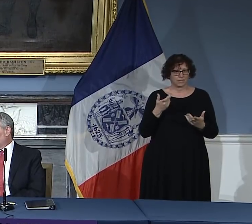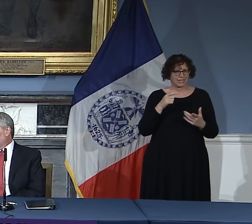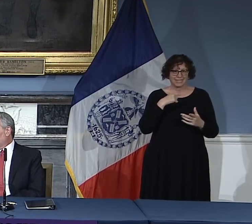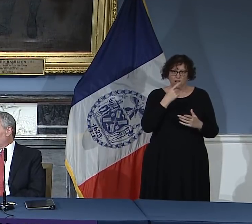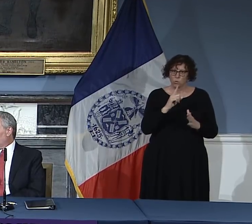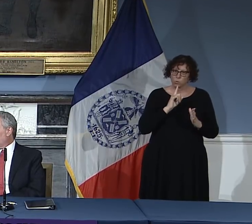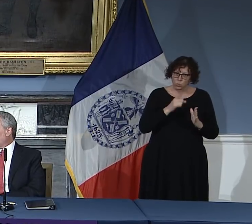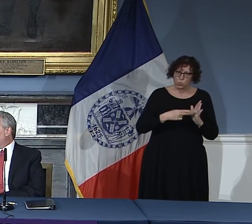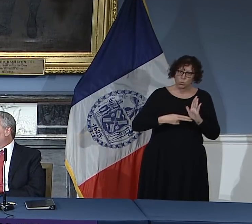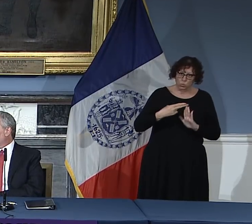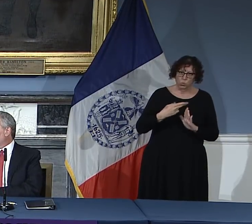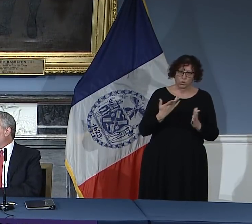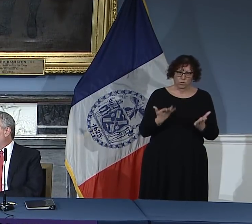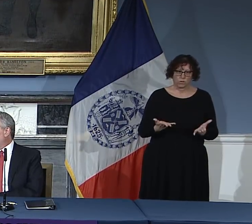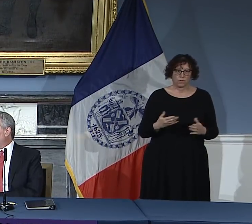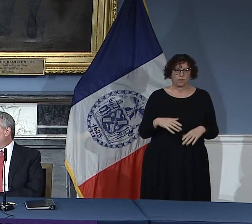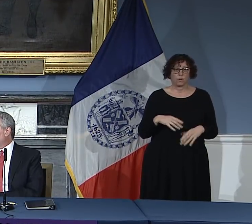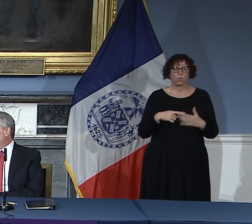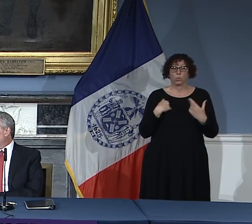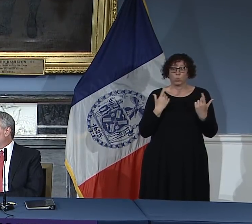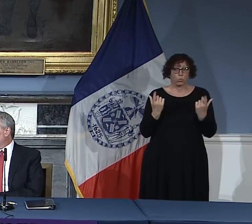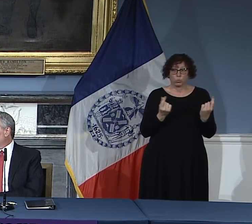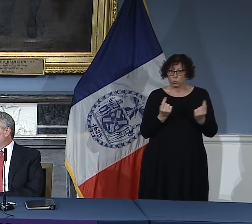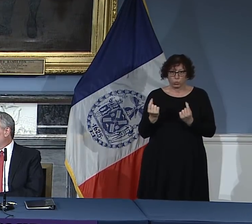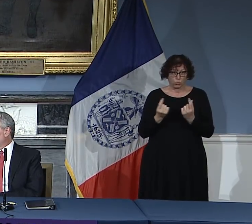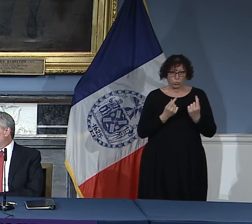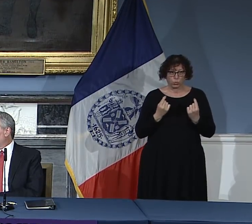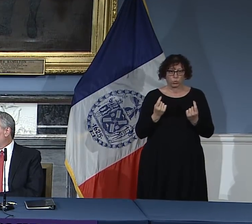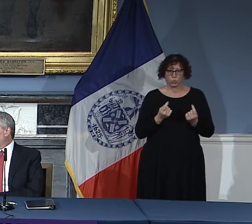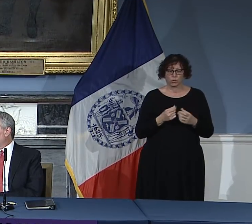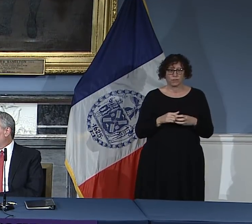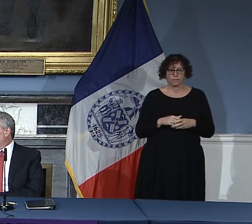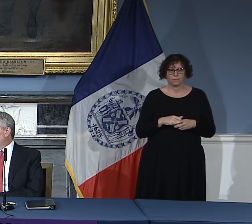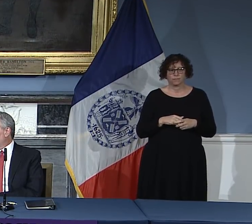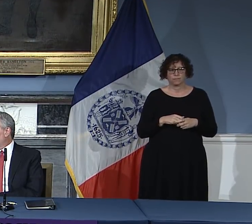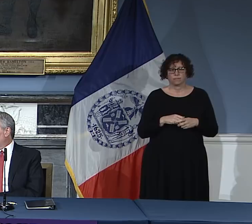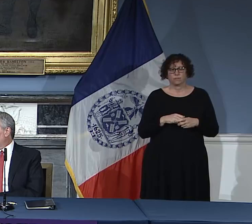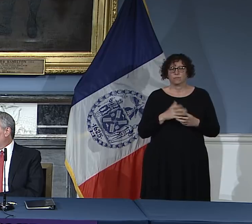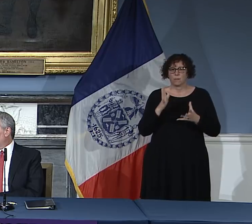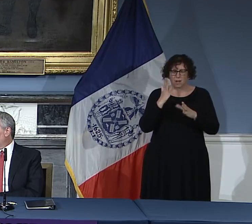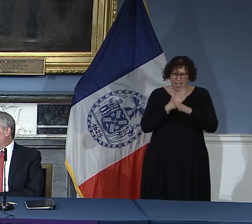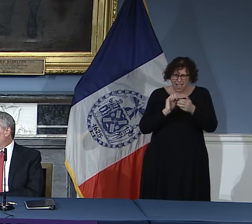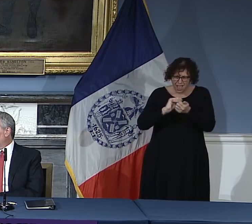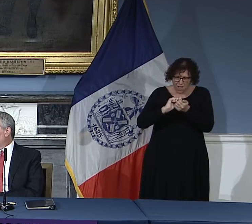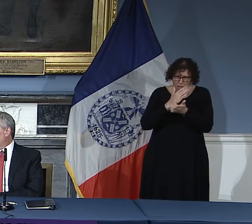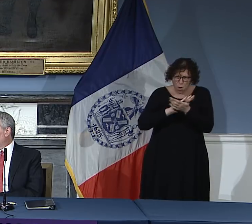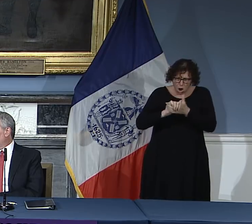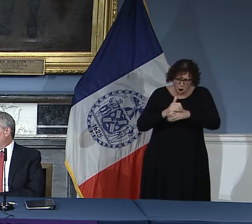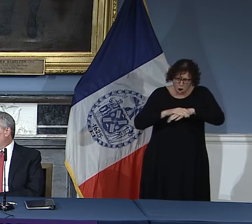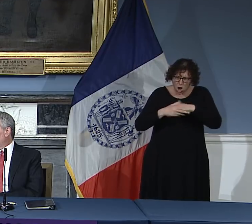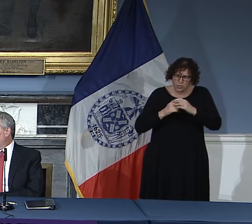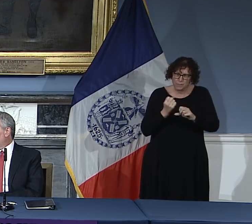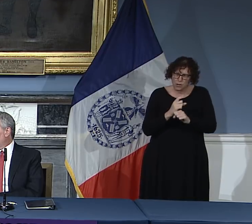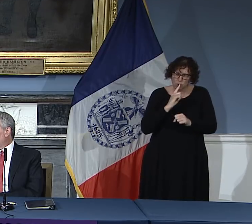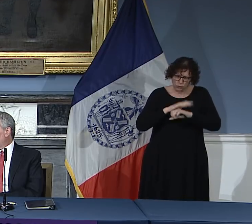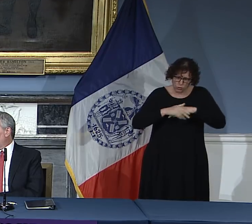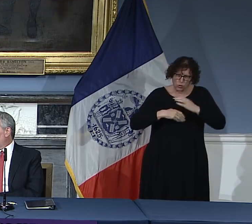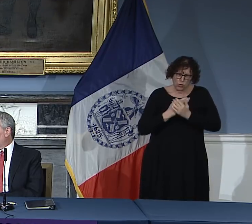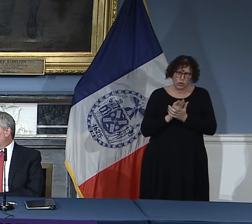THEMSELVES. THOSE MESSAGES HOLD TRUE, ENSURING THAT WE A REDIILGTEN ABOUT KEEPING UP